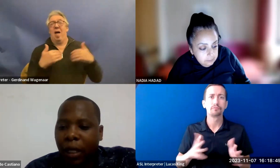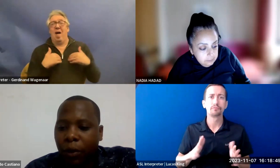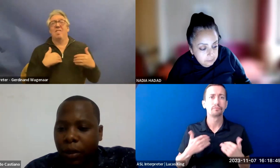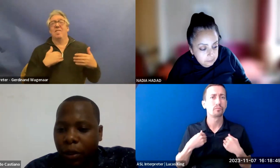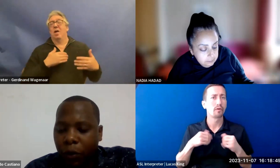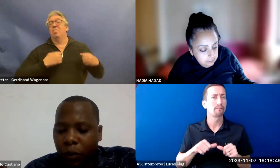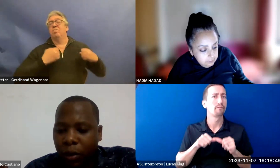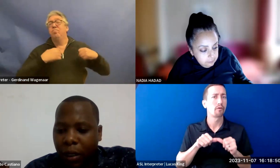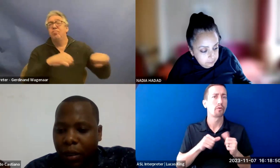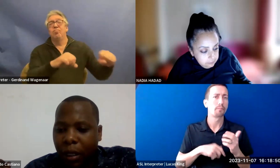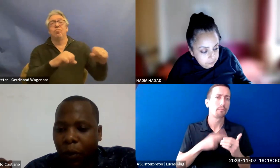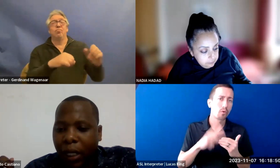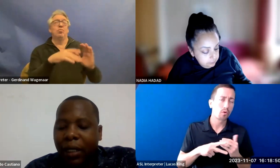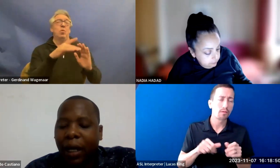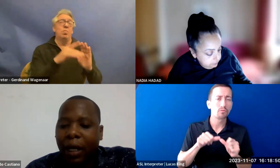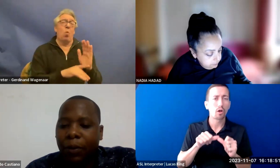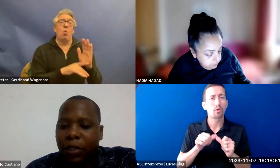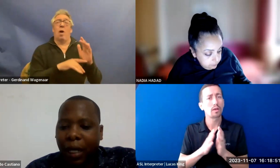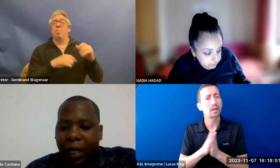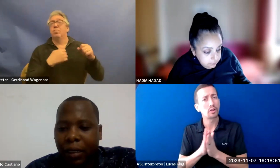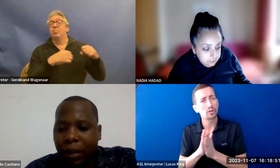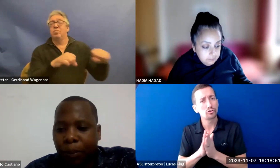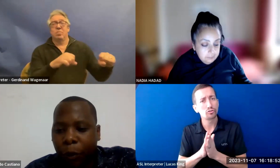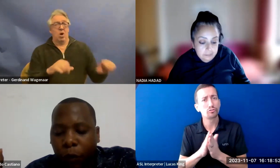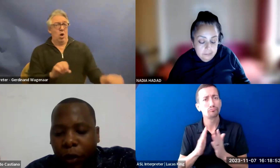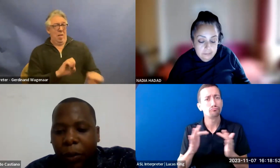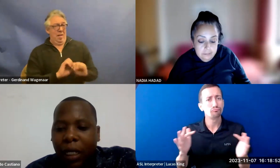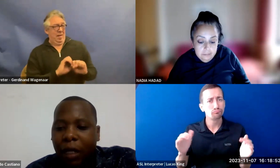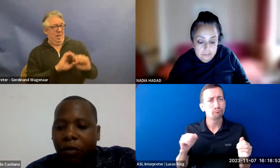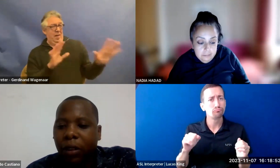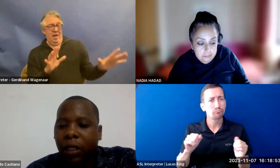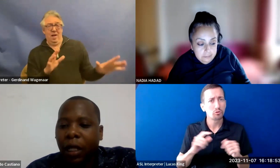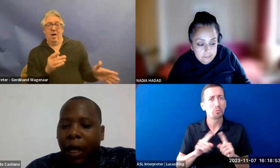but there were clear gaps at the programming level,